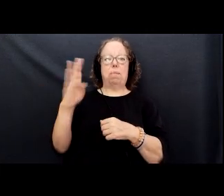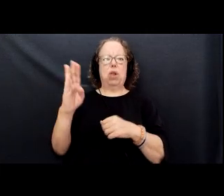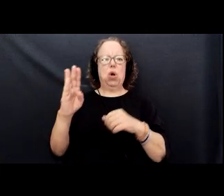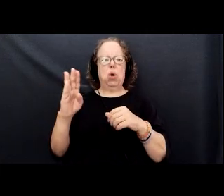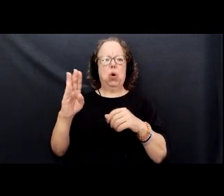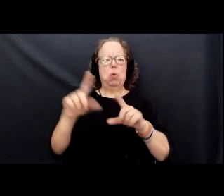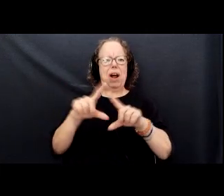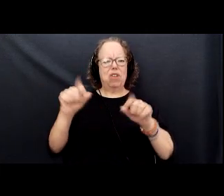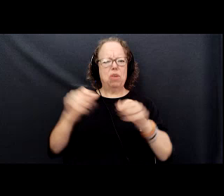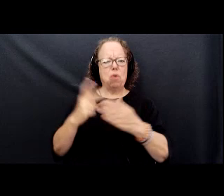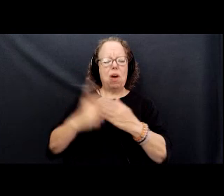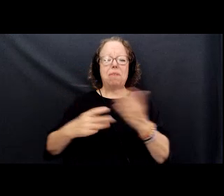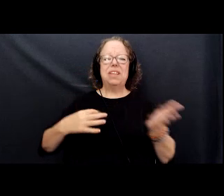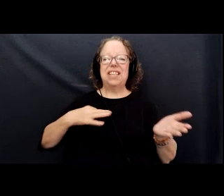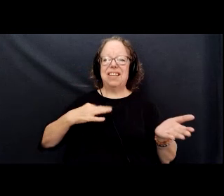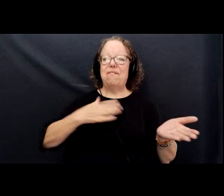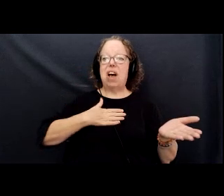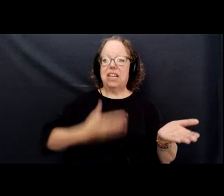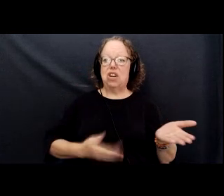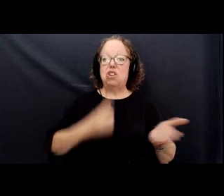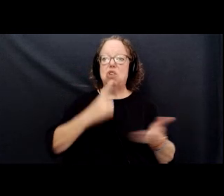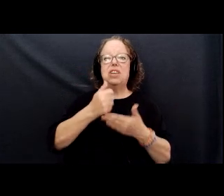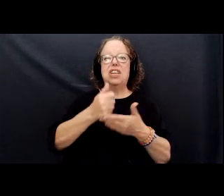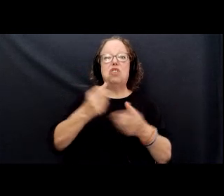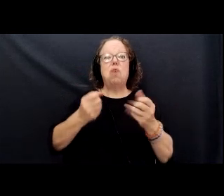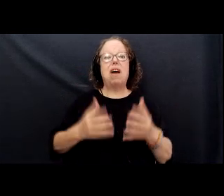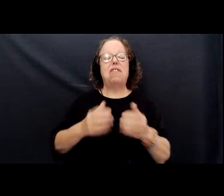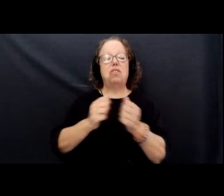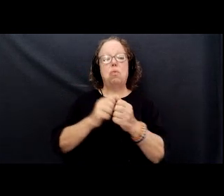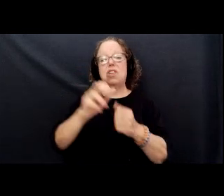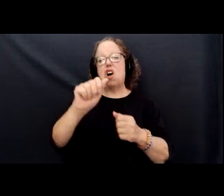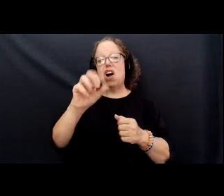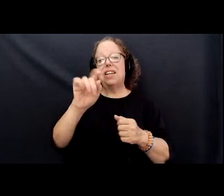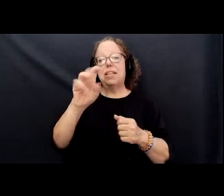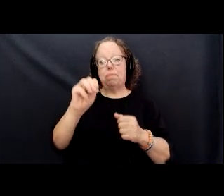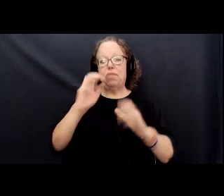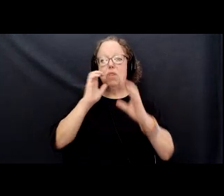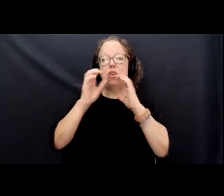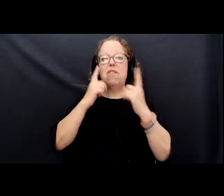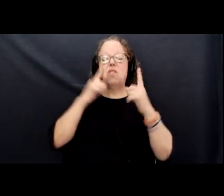voluntary initiative to assist drivers with autism in communicating effectively with law enforcement.